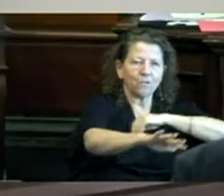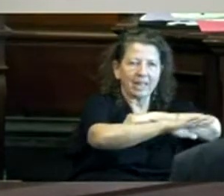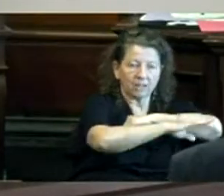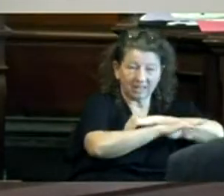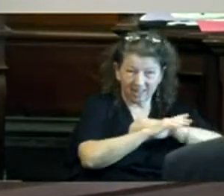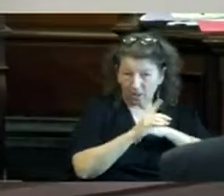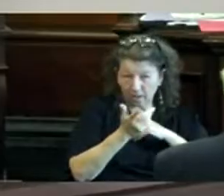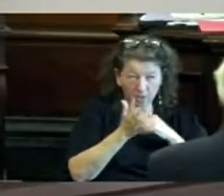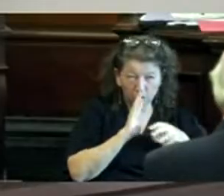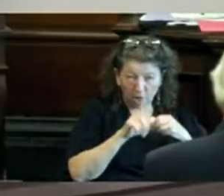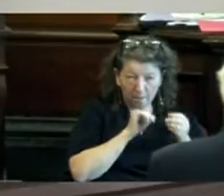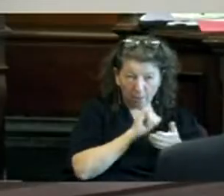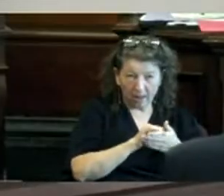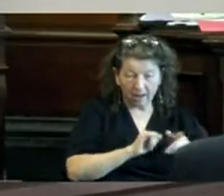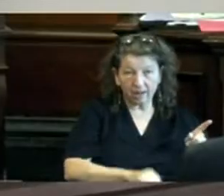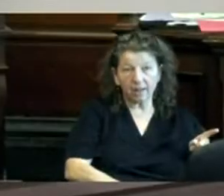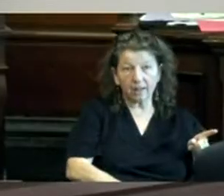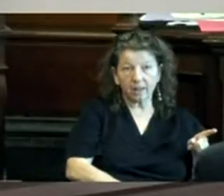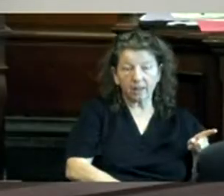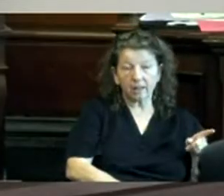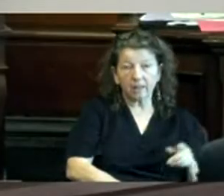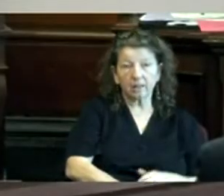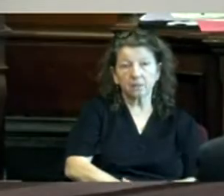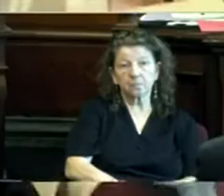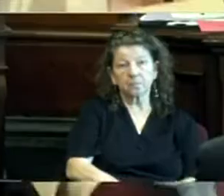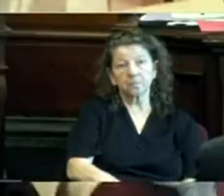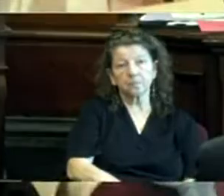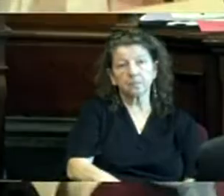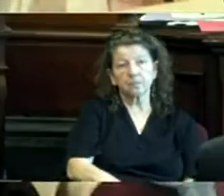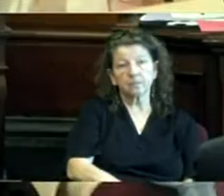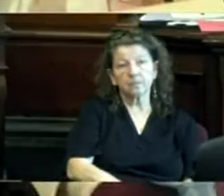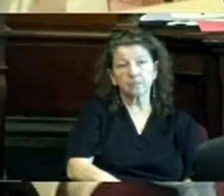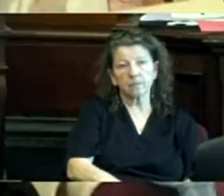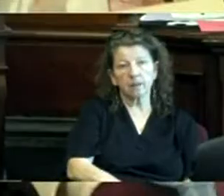heard there's issues with the field at Edison Tech. Can you